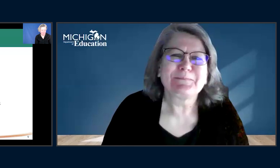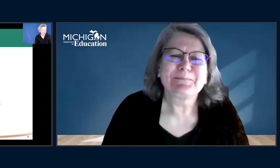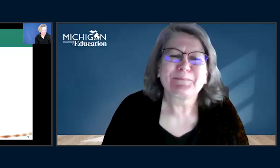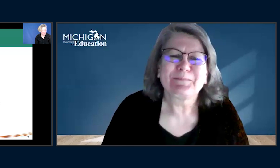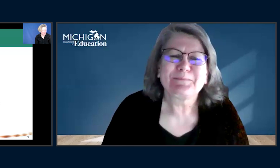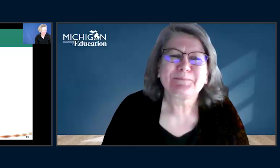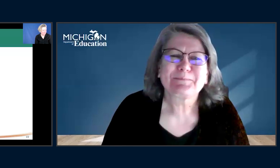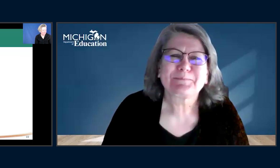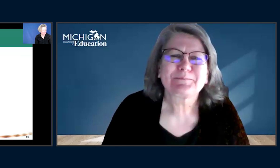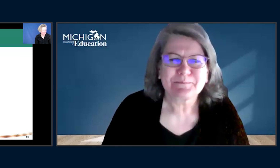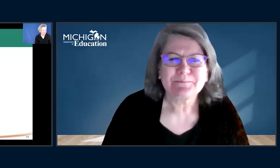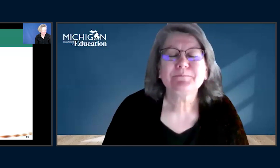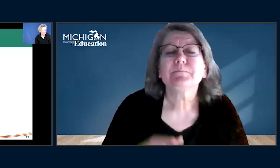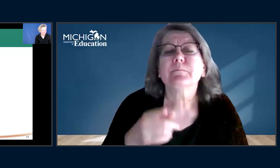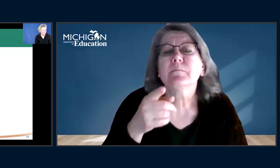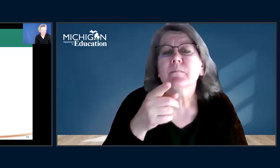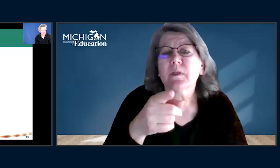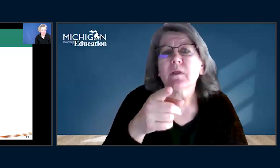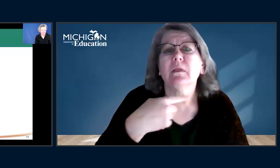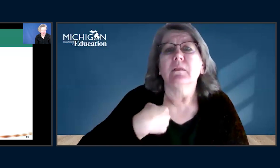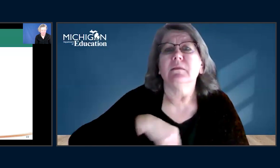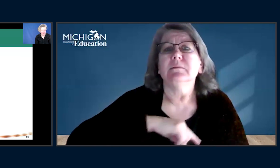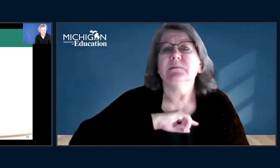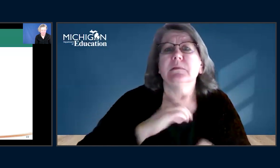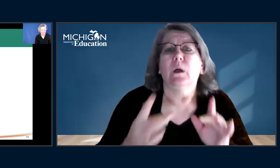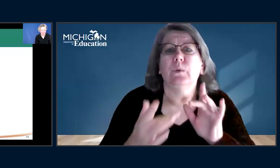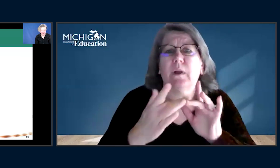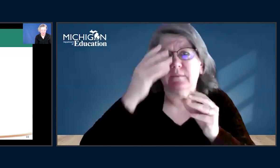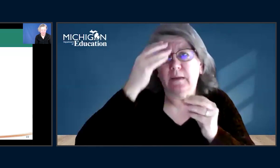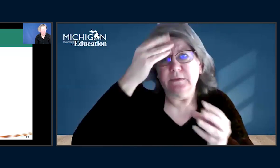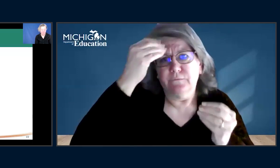the next slide, that would be great.